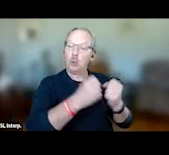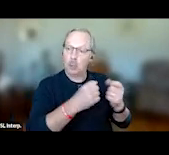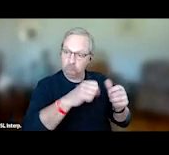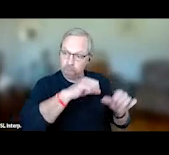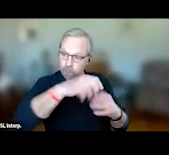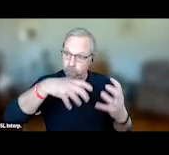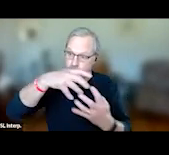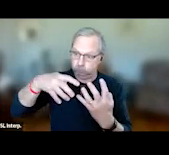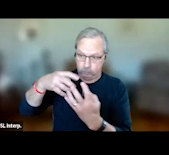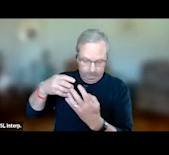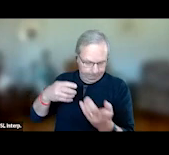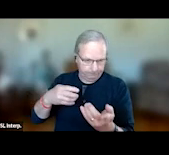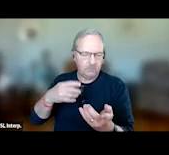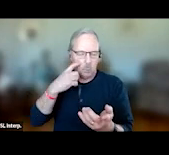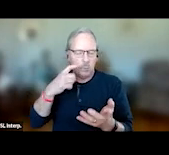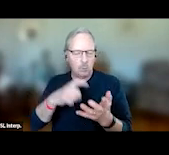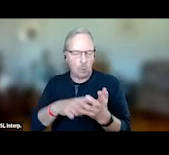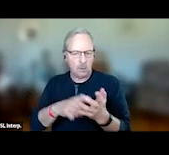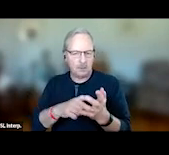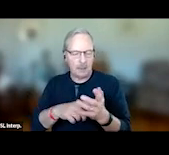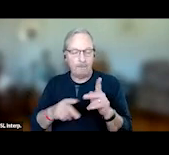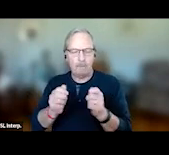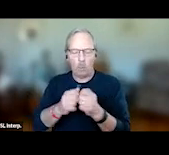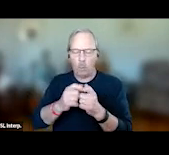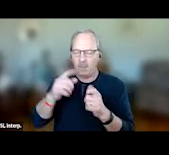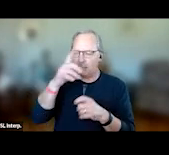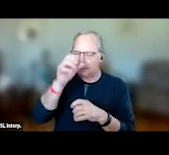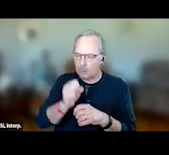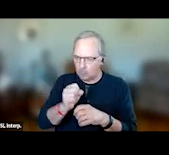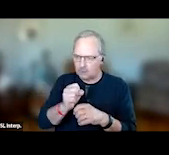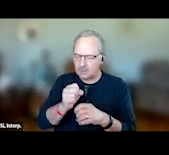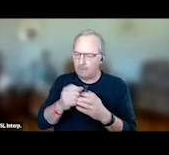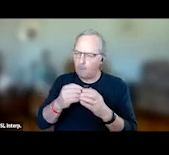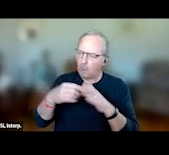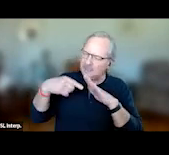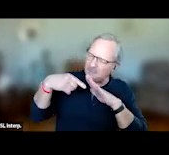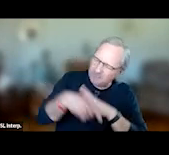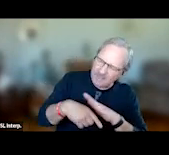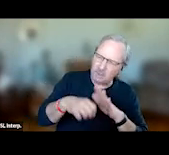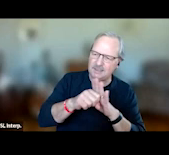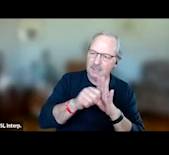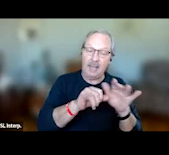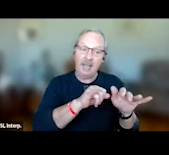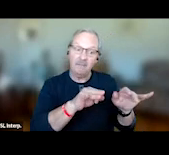that folks with psychosis experience more severe symptoms if they're isolated and alone.